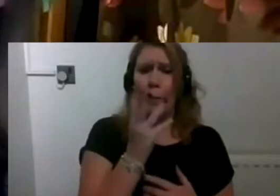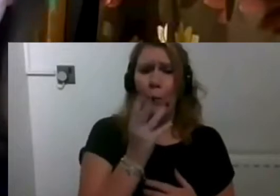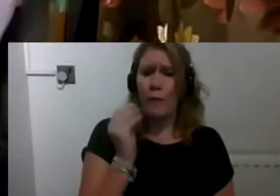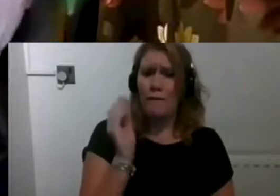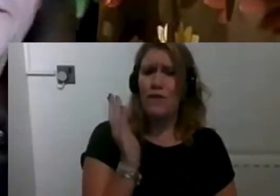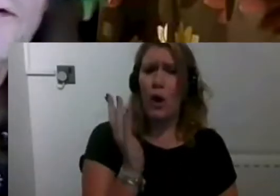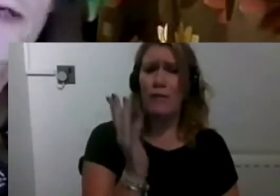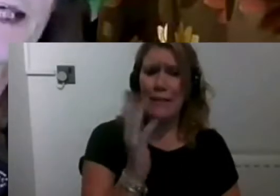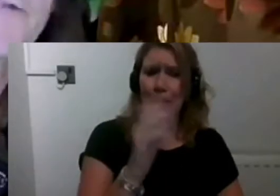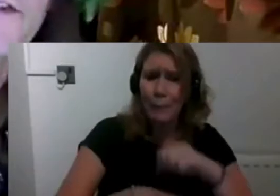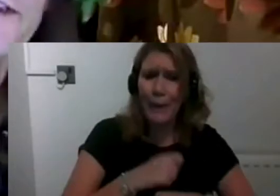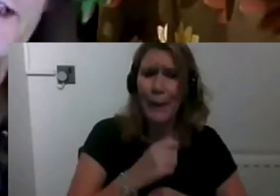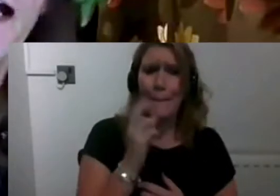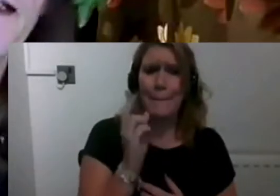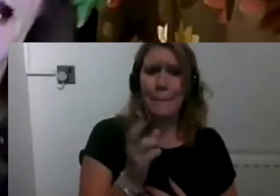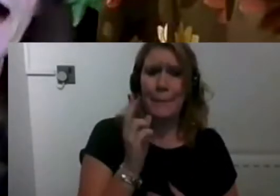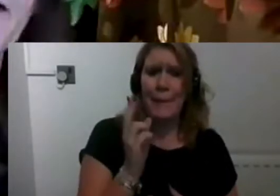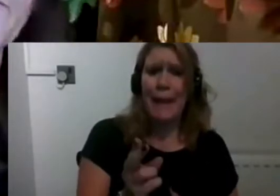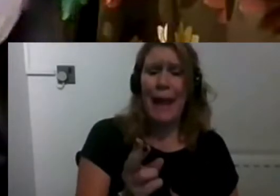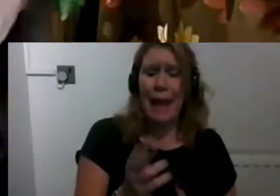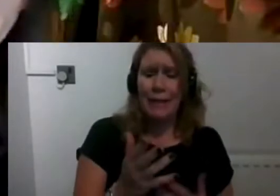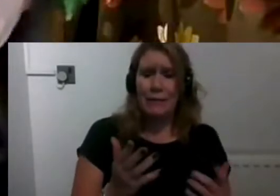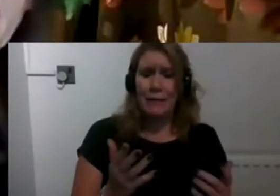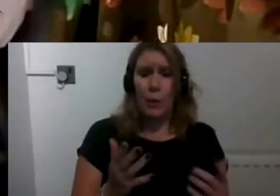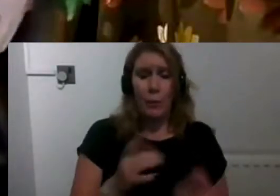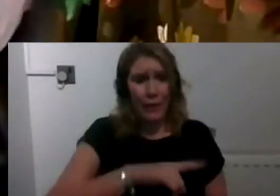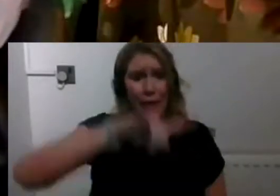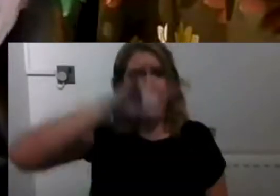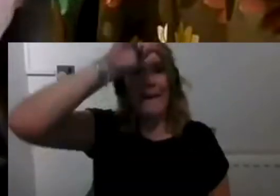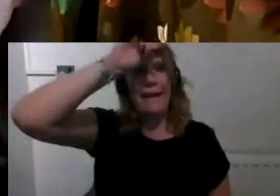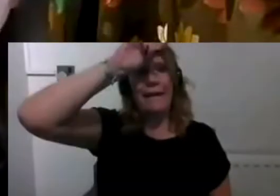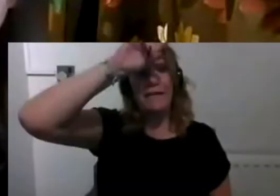Through heathen sky come, cast out the profane.